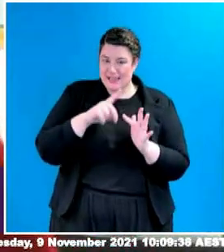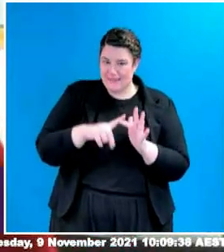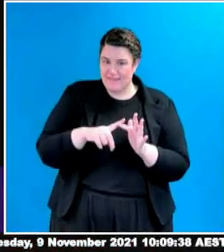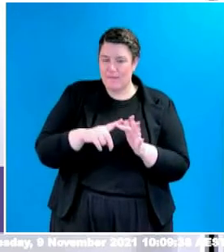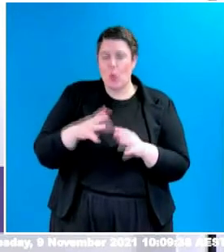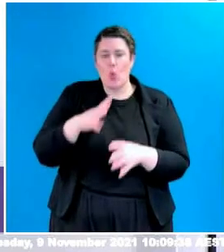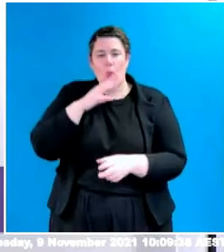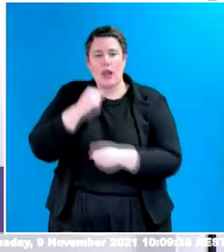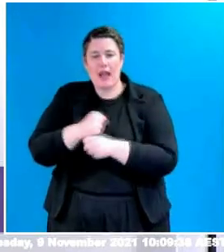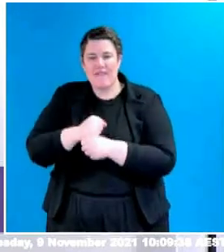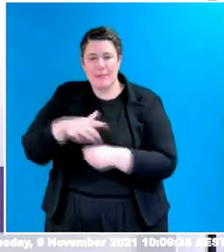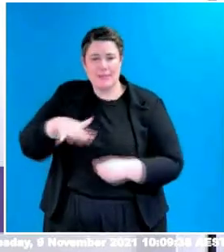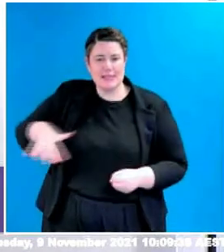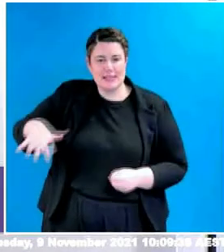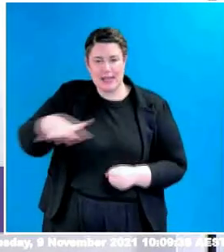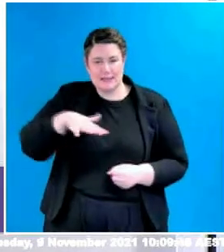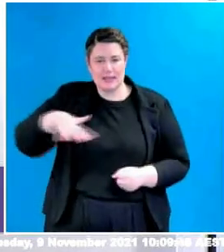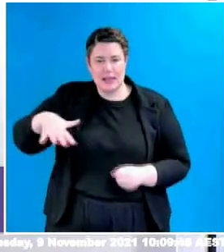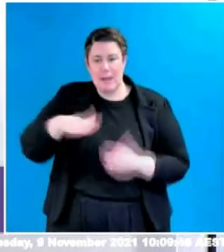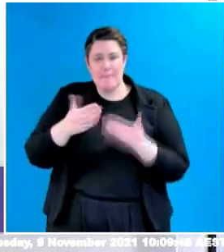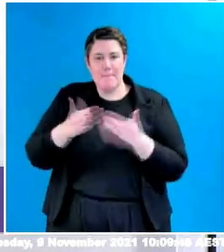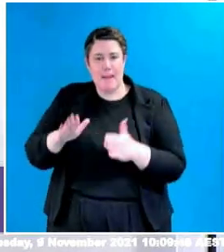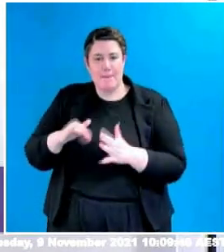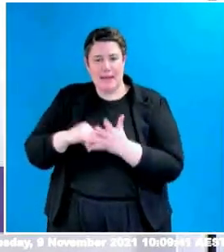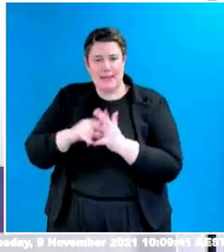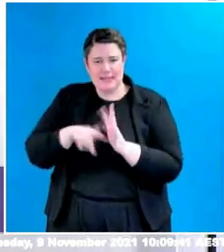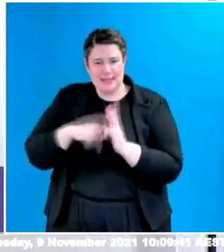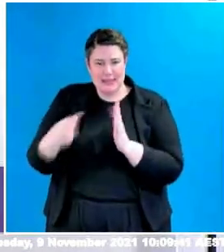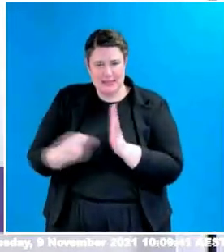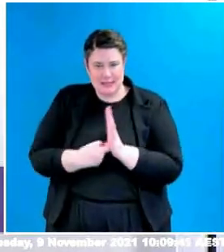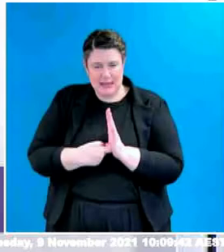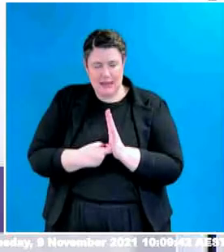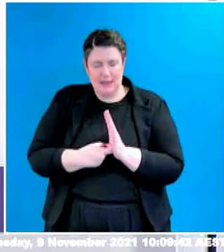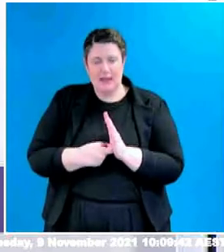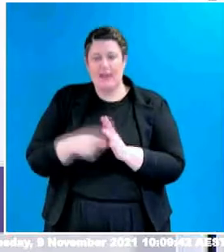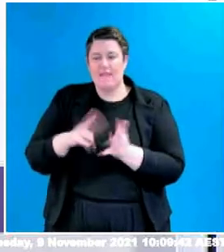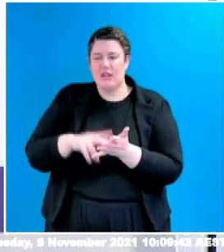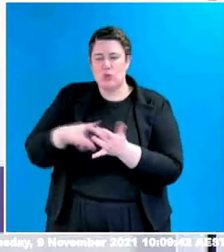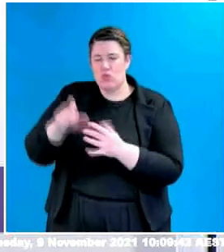In the ACT, it is referred to as obligations on public authorities.